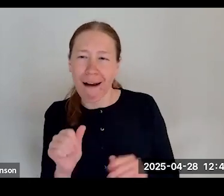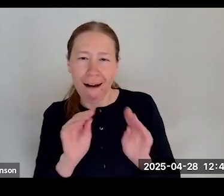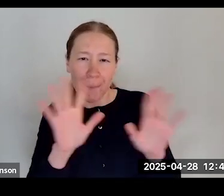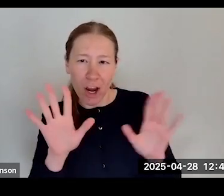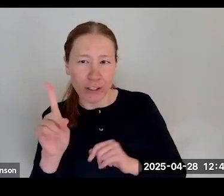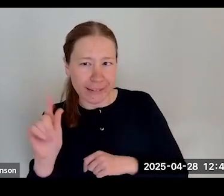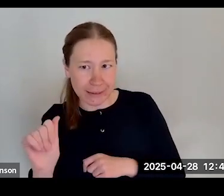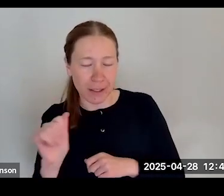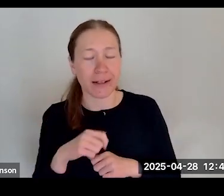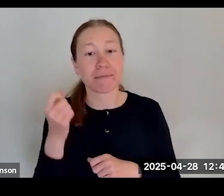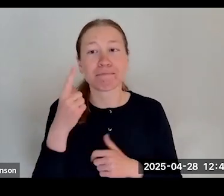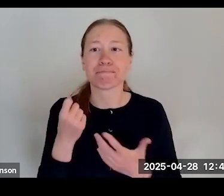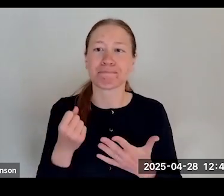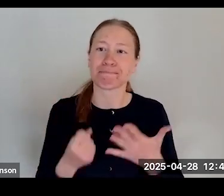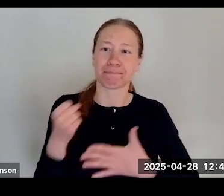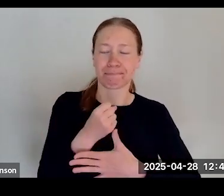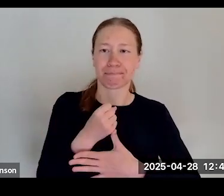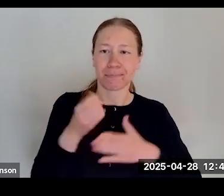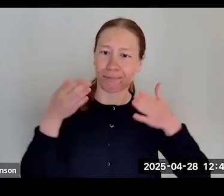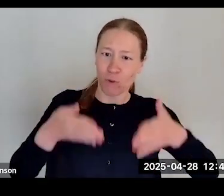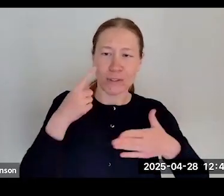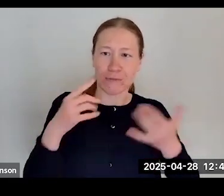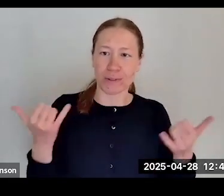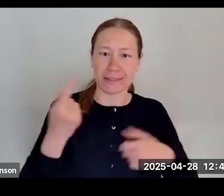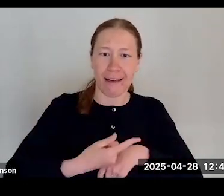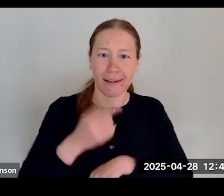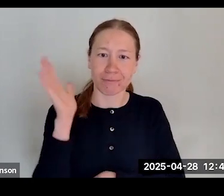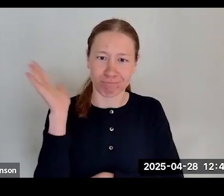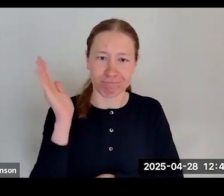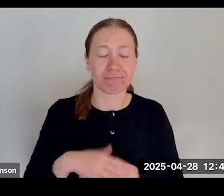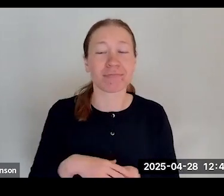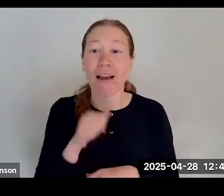as the primary conversation of today's discussion. So non-apparent disabilities,